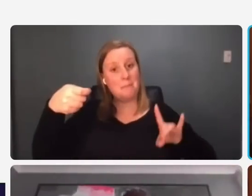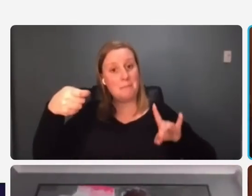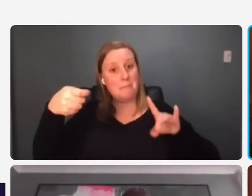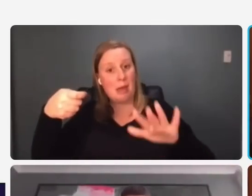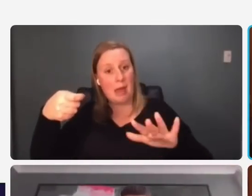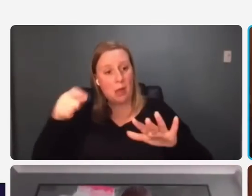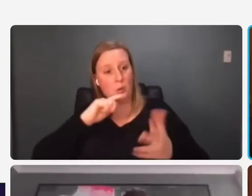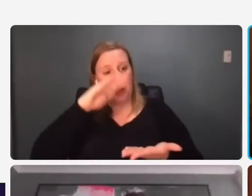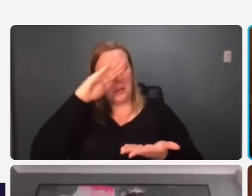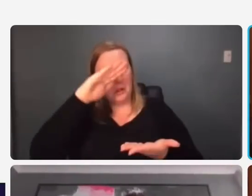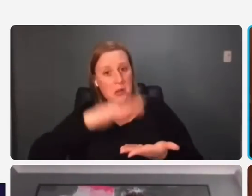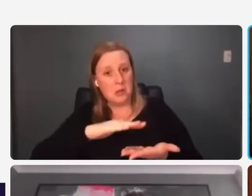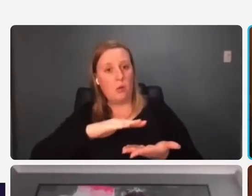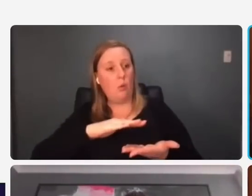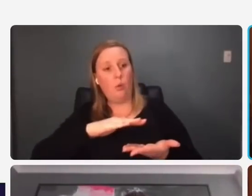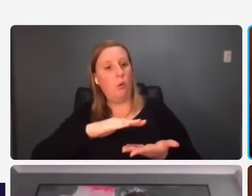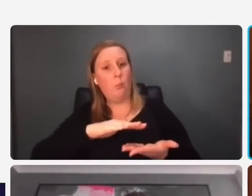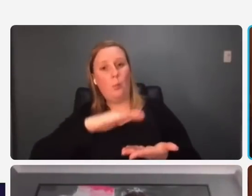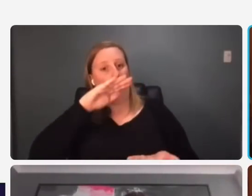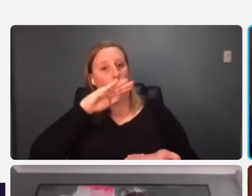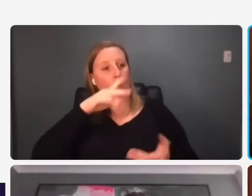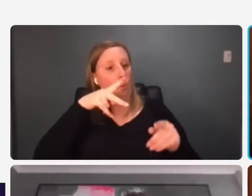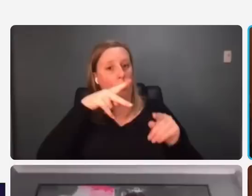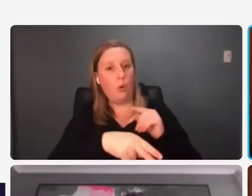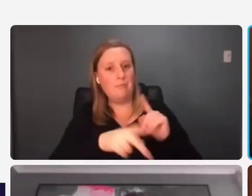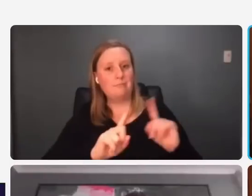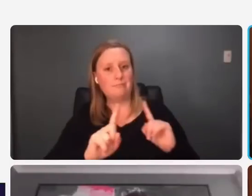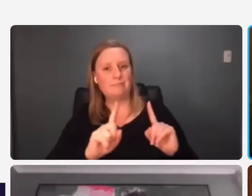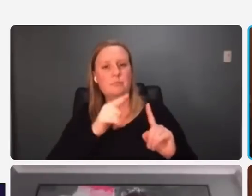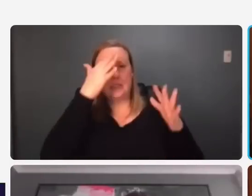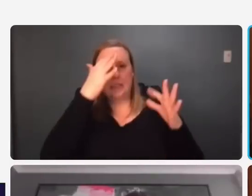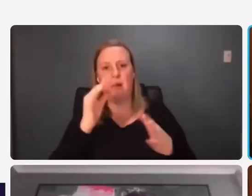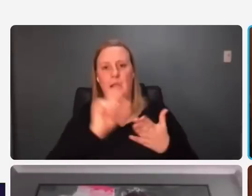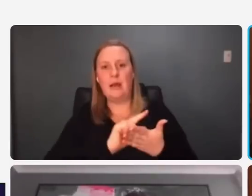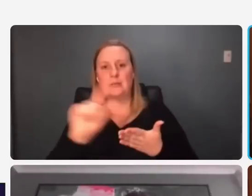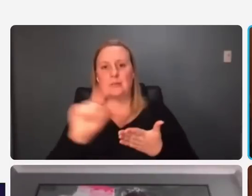I think that's a longwinded way of effectively saying that yes we are yet to do some work on that but the